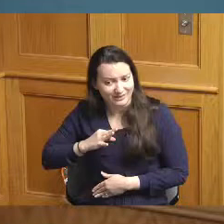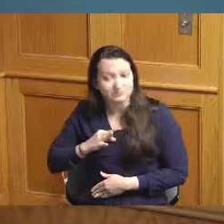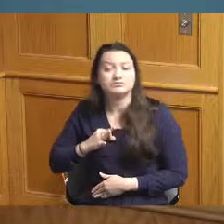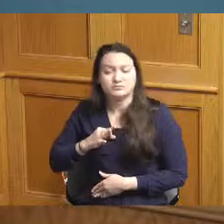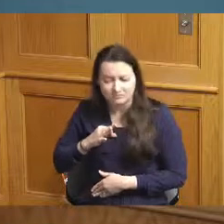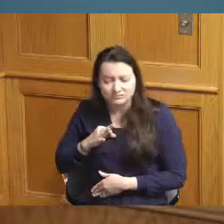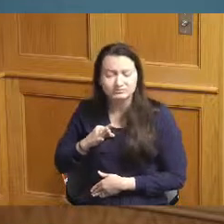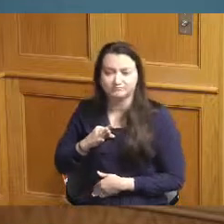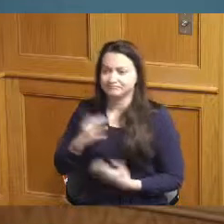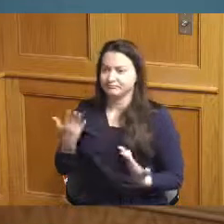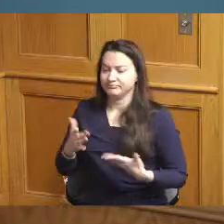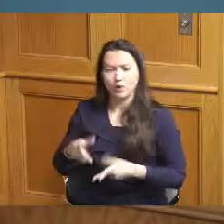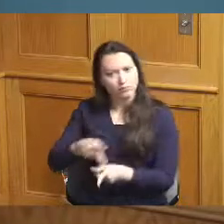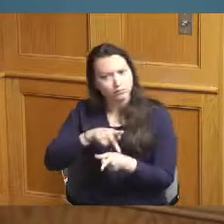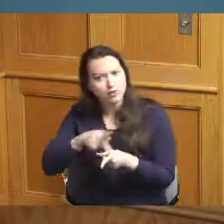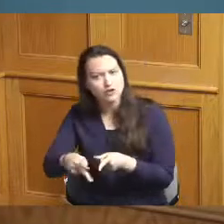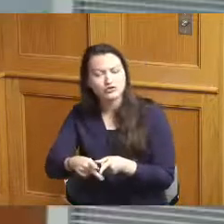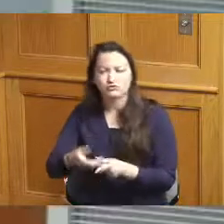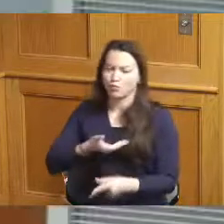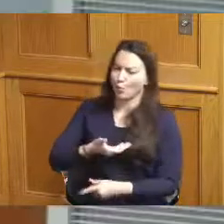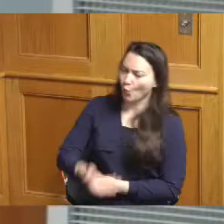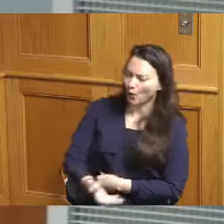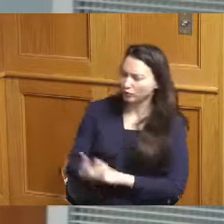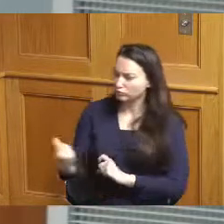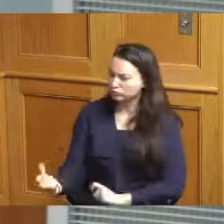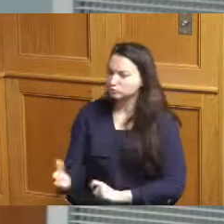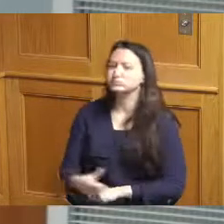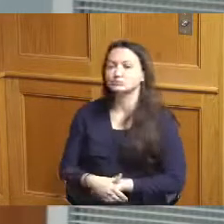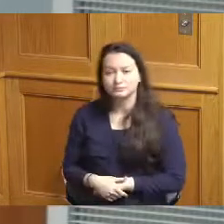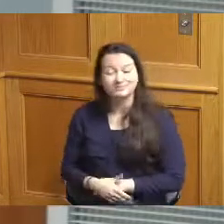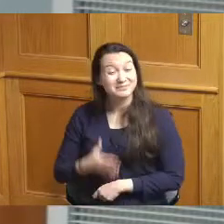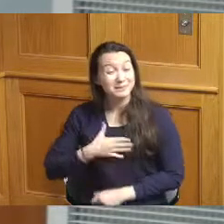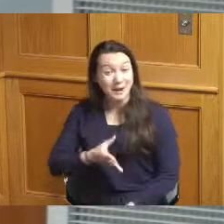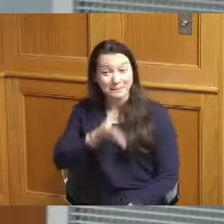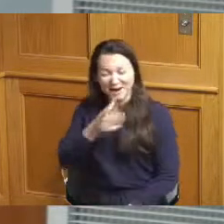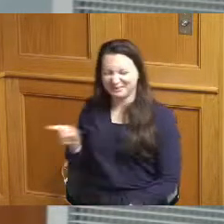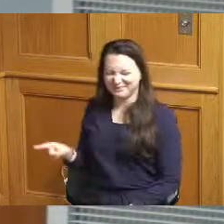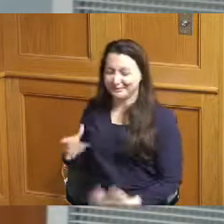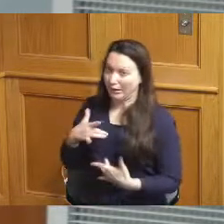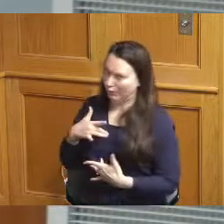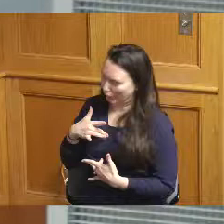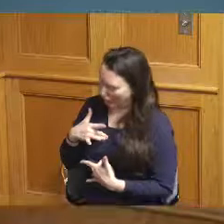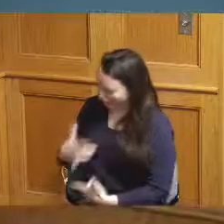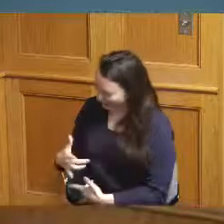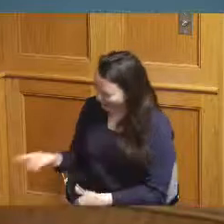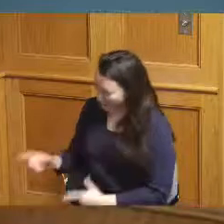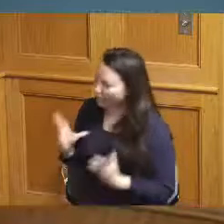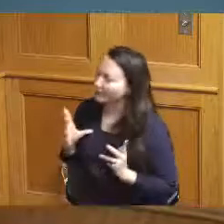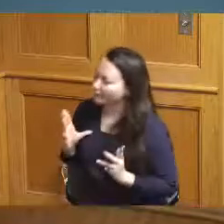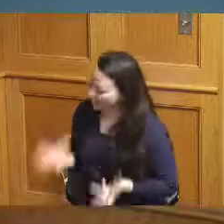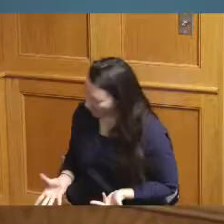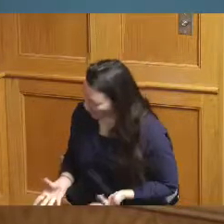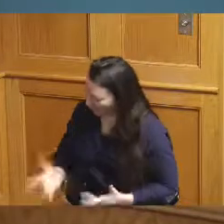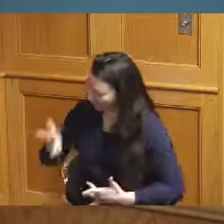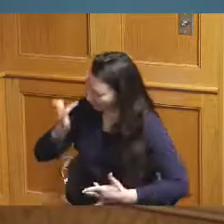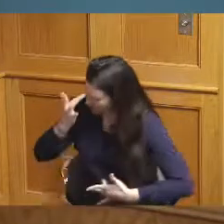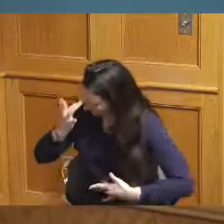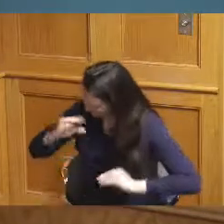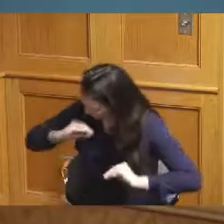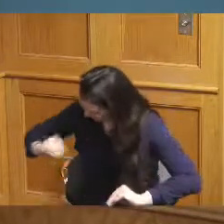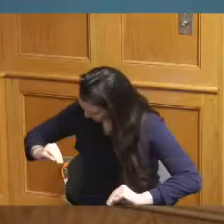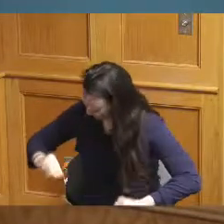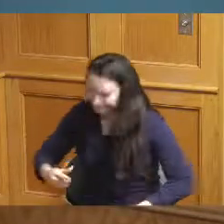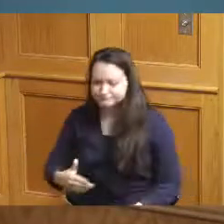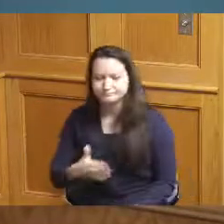just were very professional and very welcoming and my mom as usual did fine no ill impacts and my arm